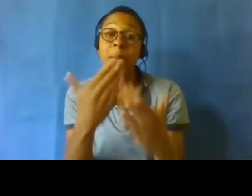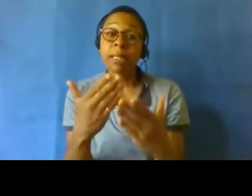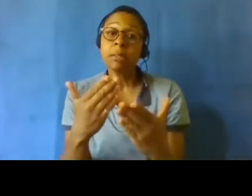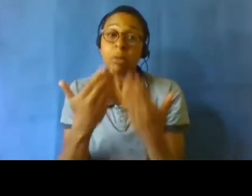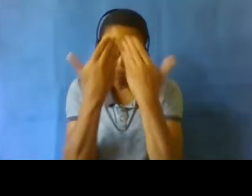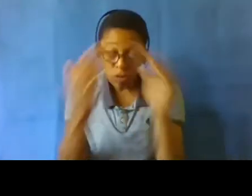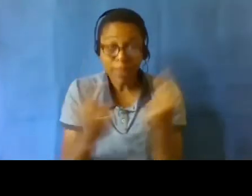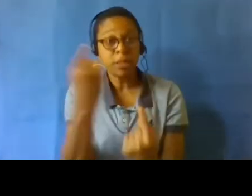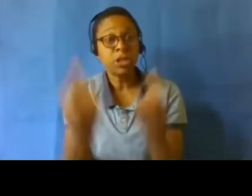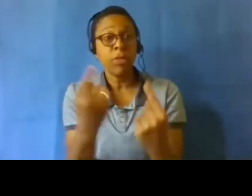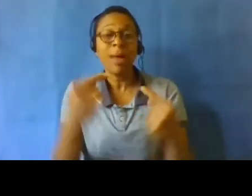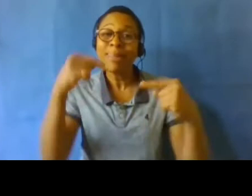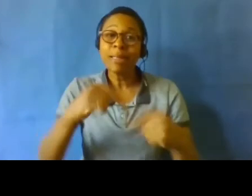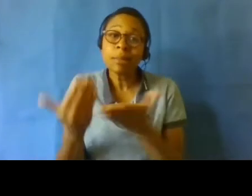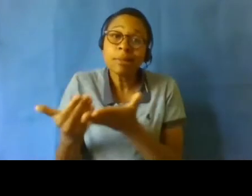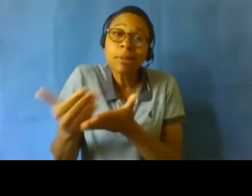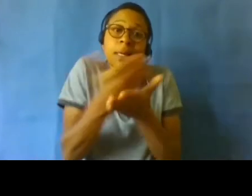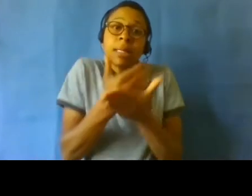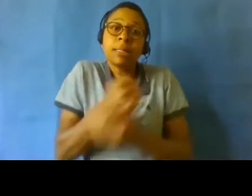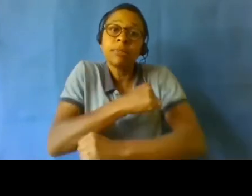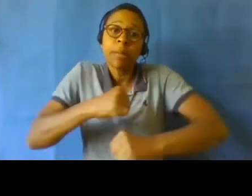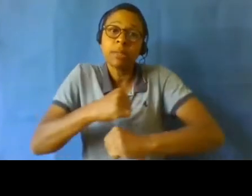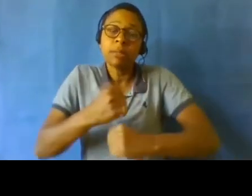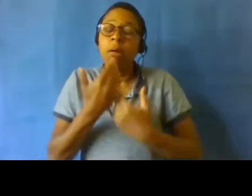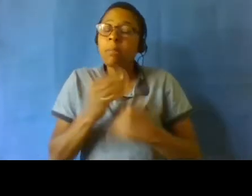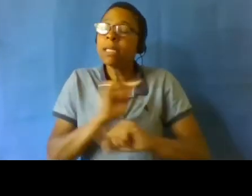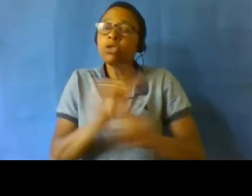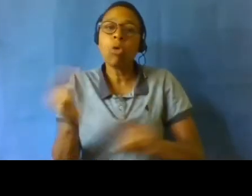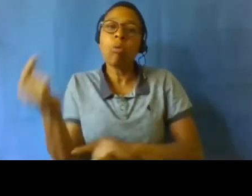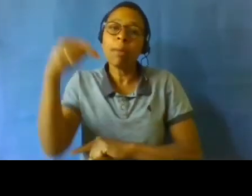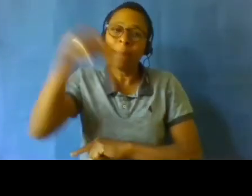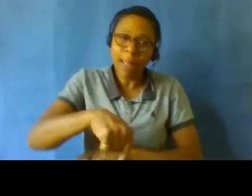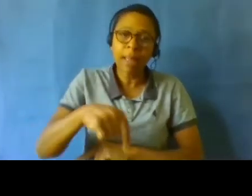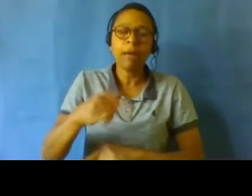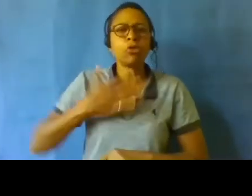this event is not a platform to debate the legitimacy of sexual or gender